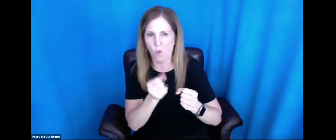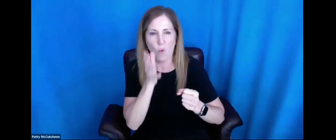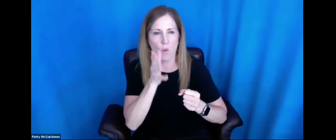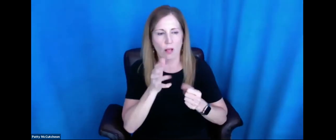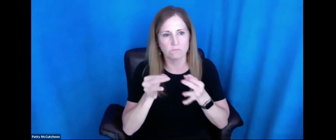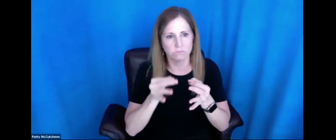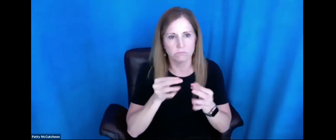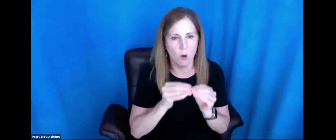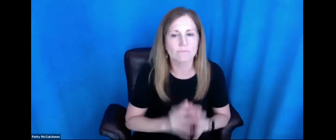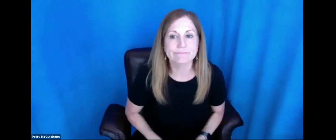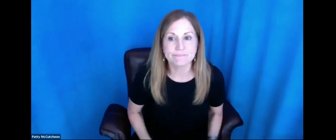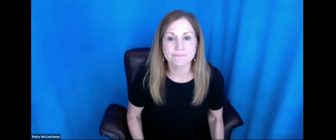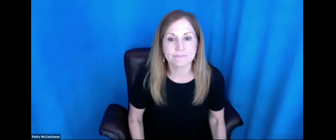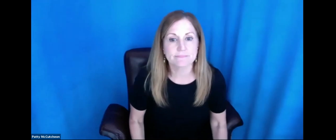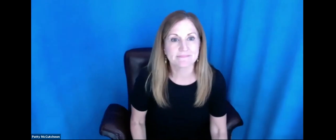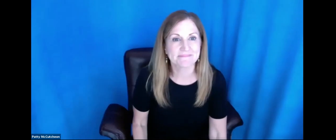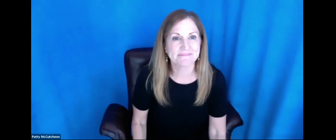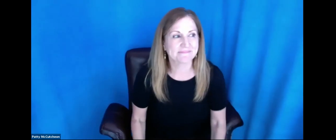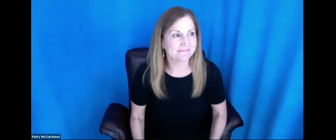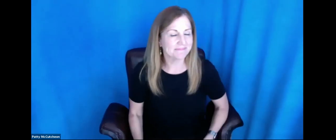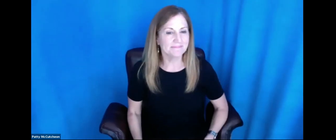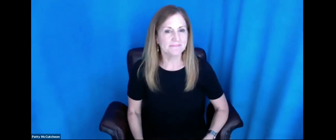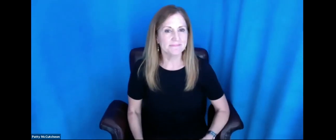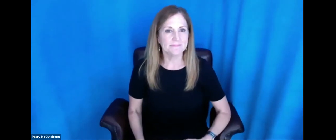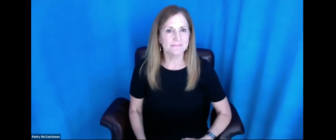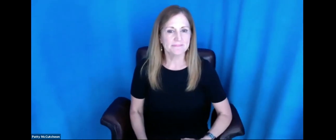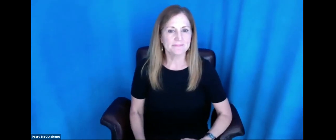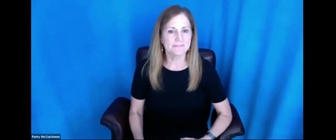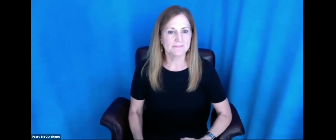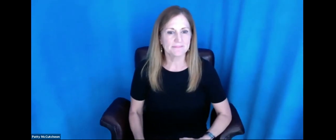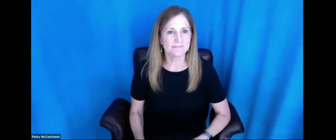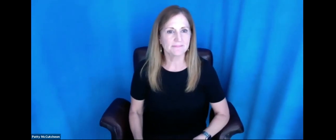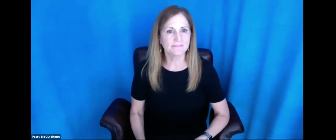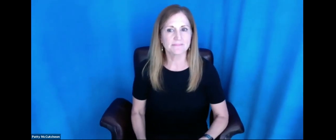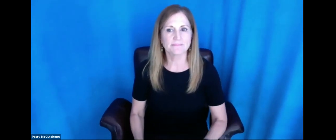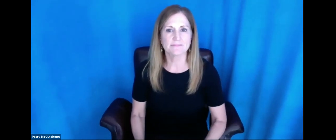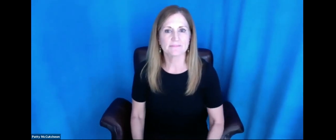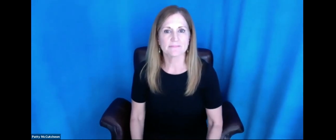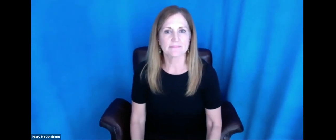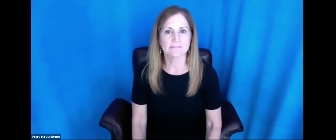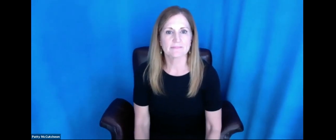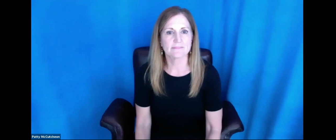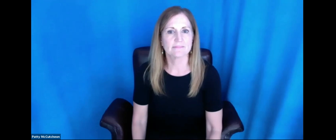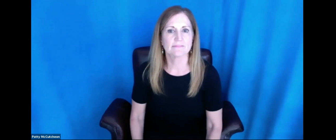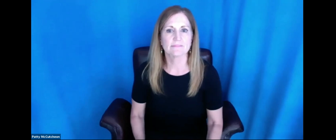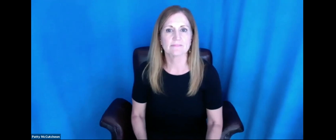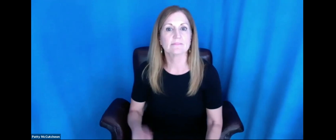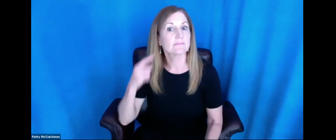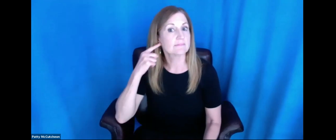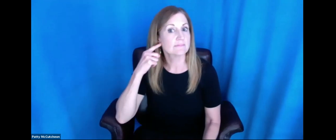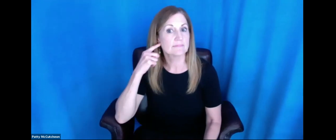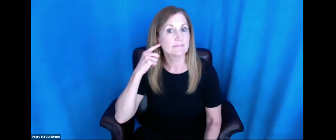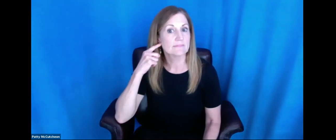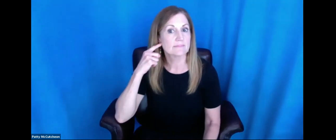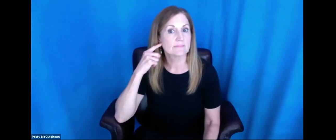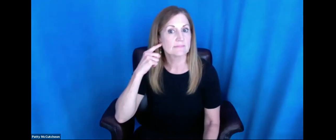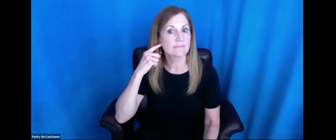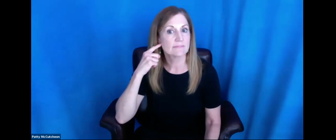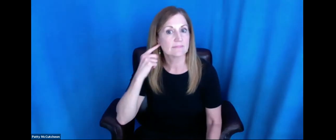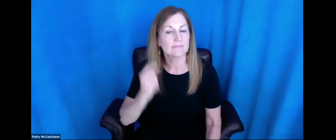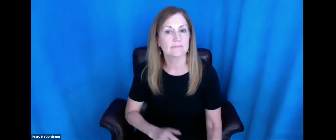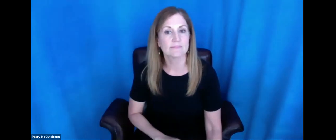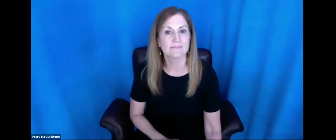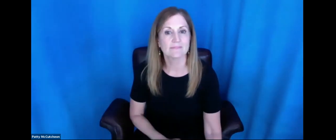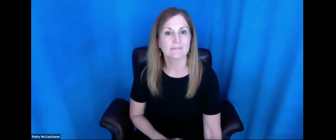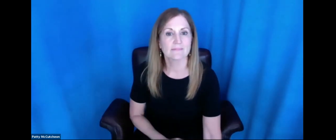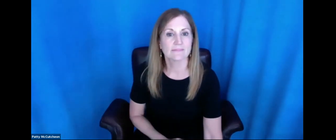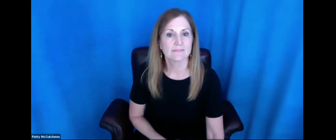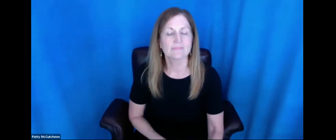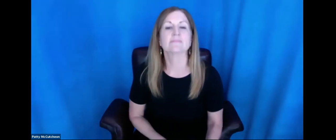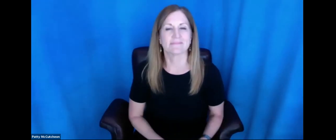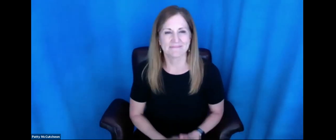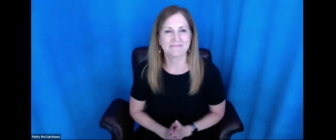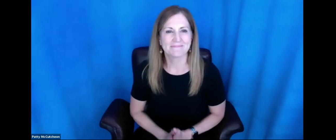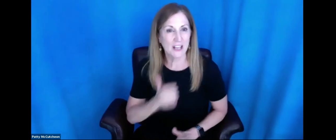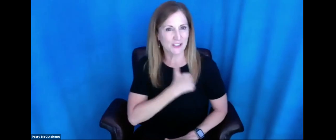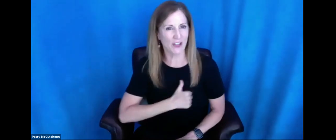Michael Wall: Sorry, I was just answering a